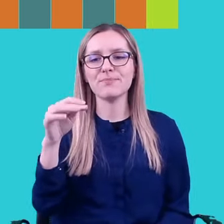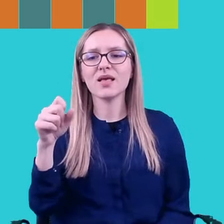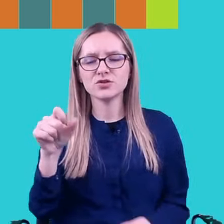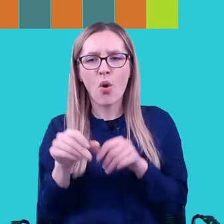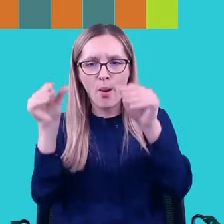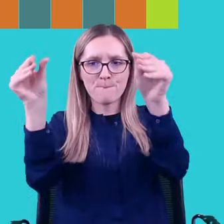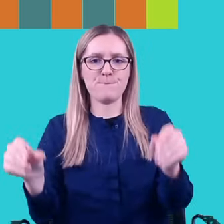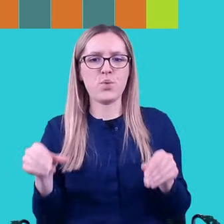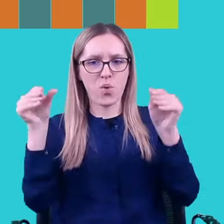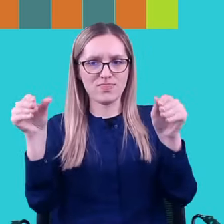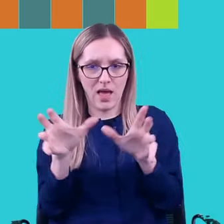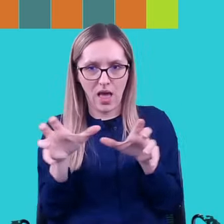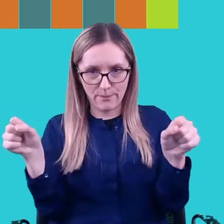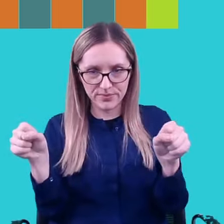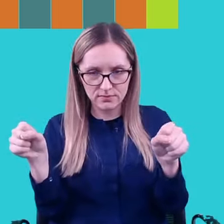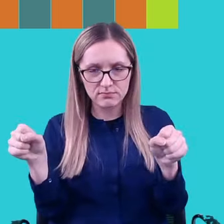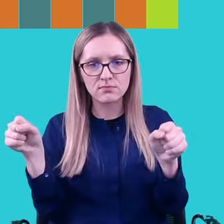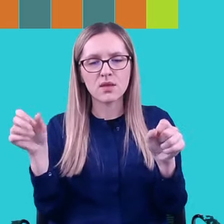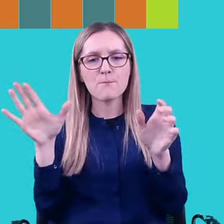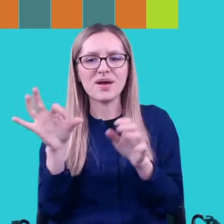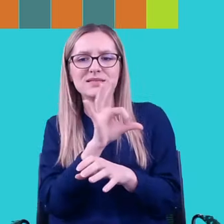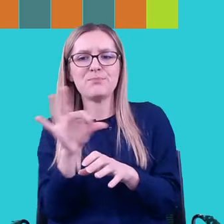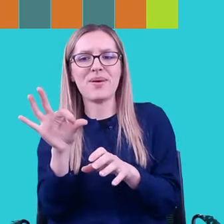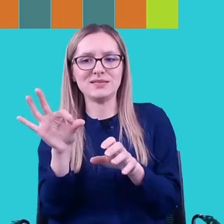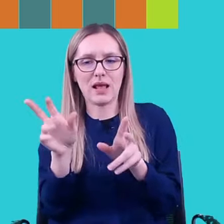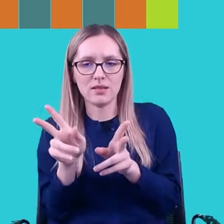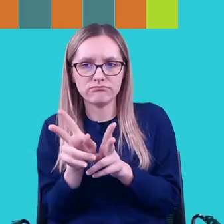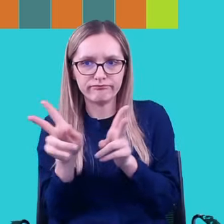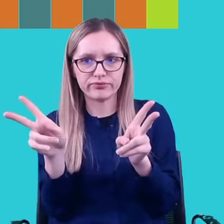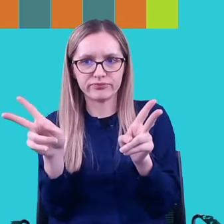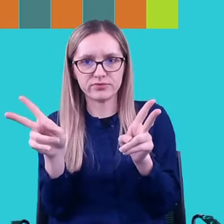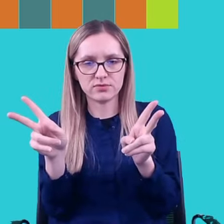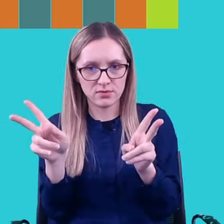As a rule, they have outlets that extend beyond the casing, or box.